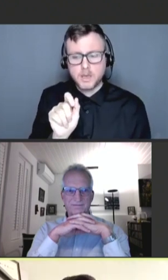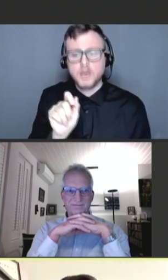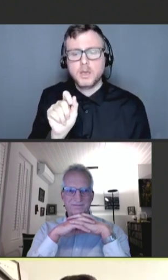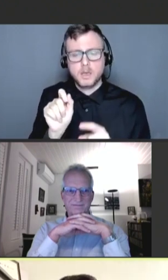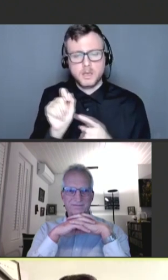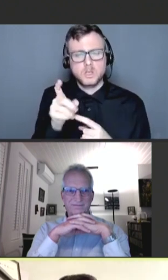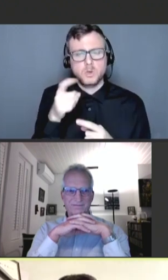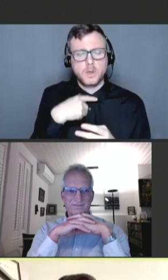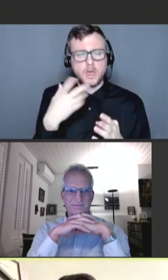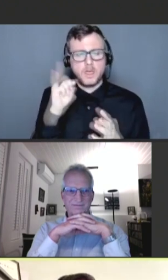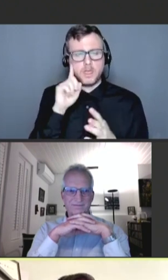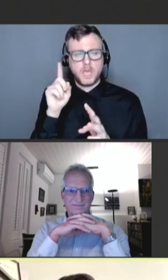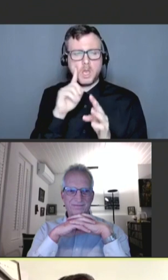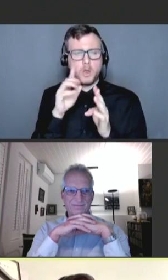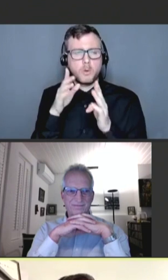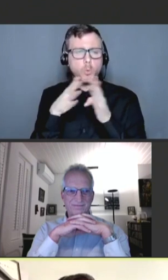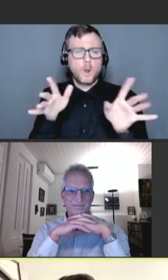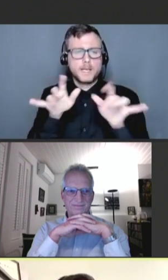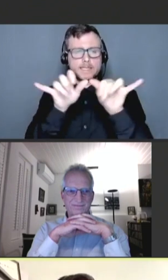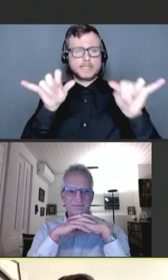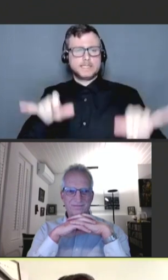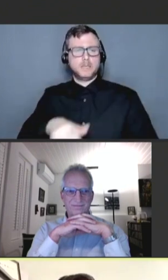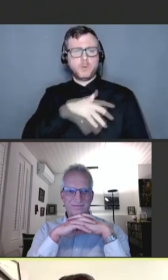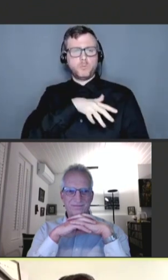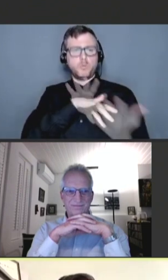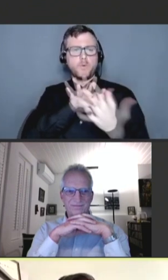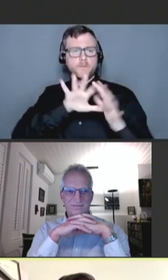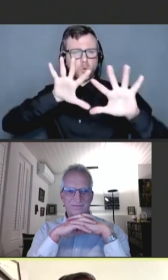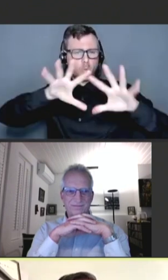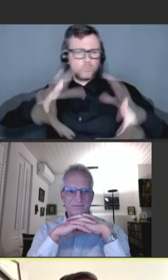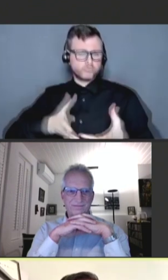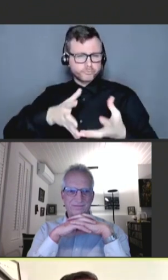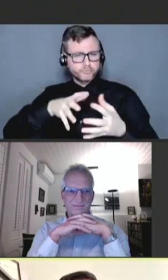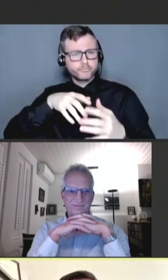you know, sort of a systematic approach -- comprehensive and systematic approach using,